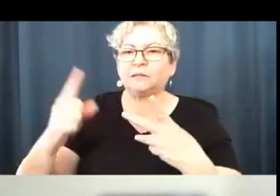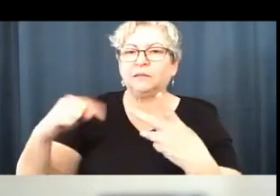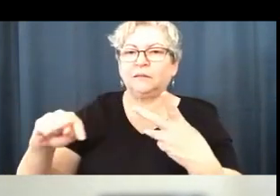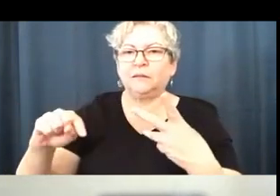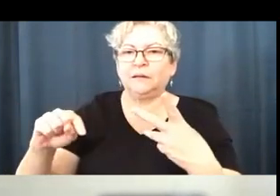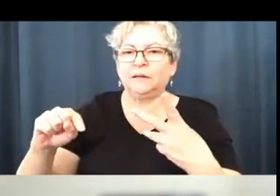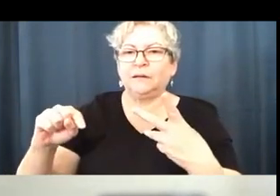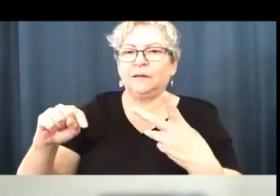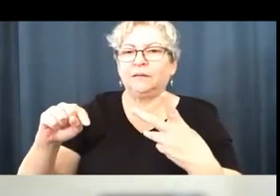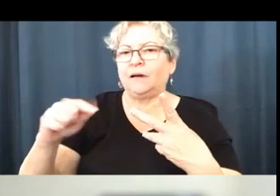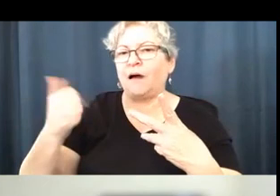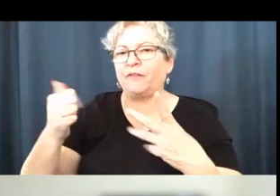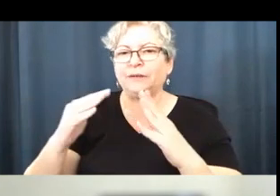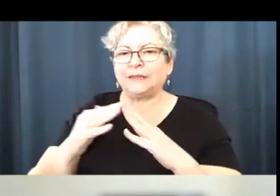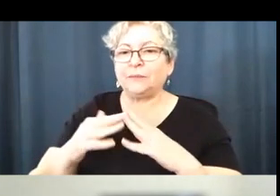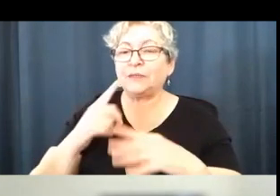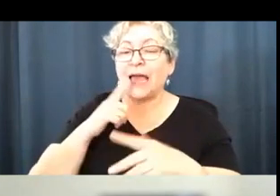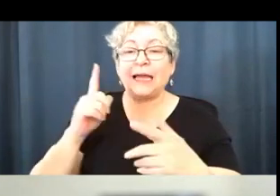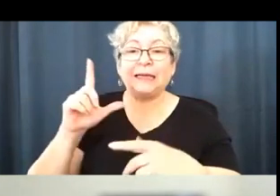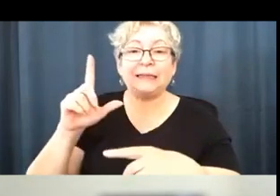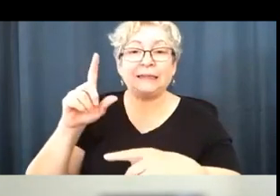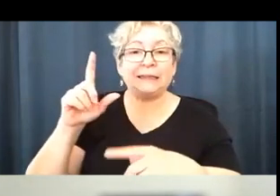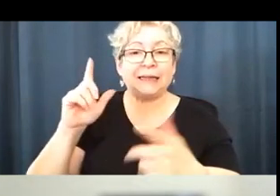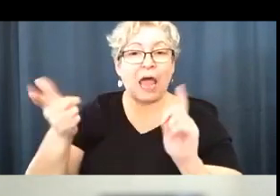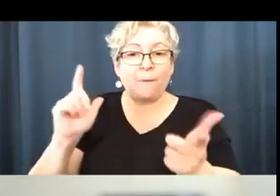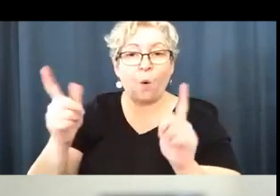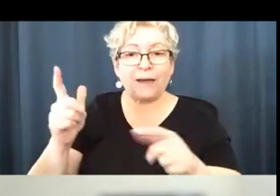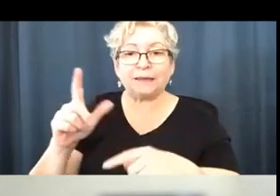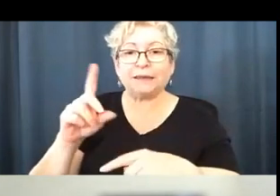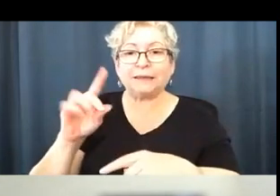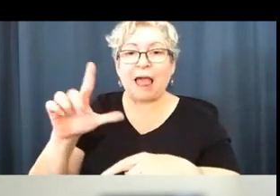But if it'll say Dallas Cowboys, I can hit the letter D and get quickly to that one.